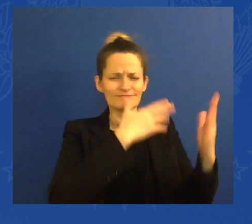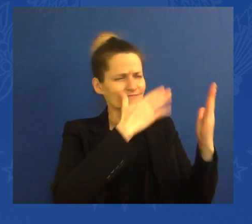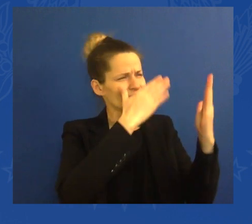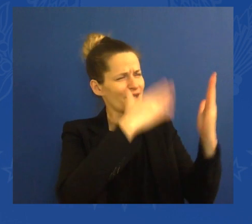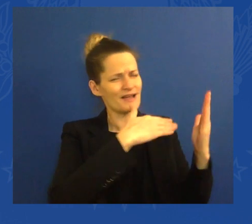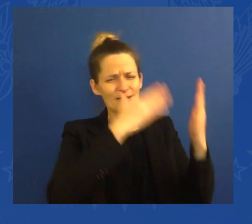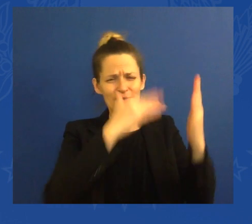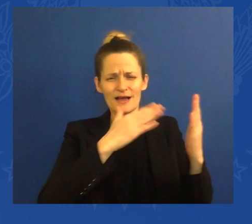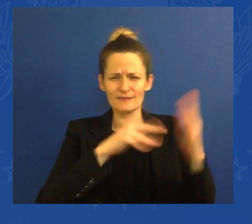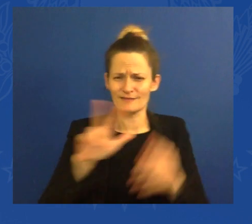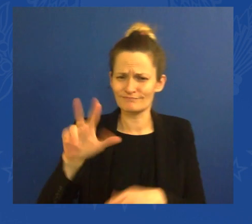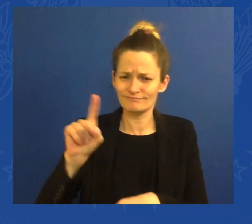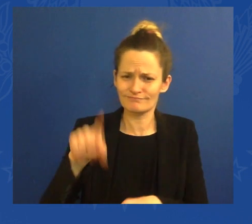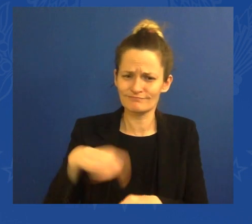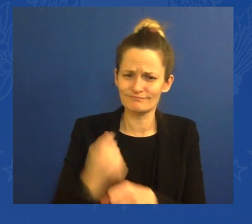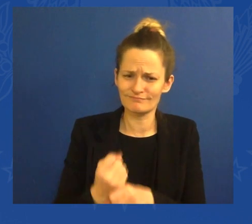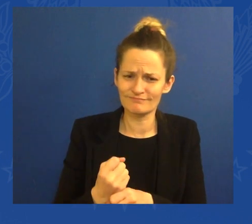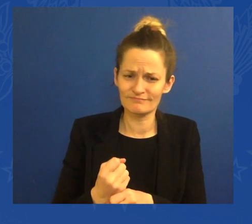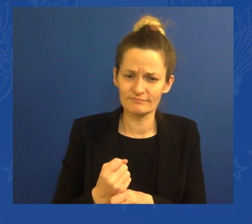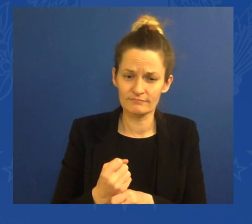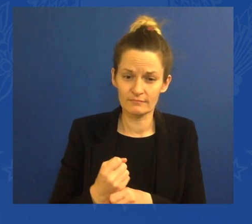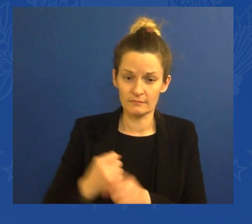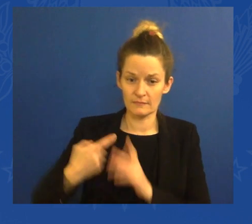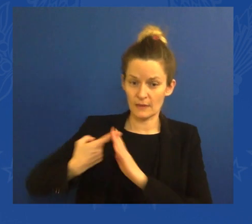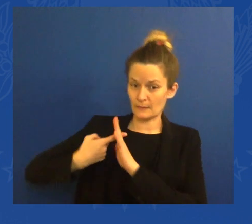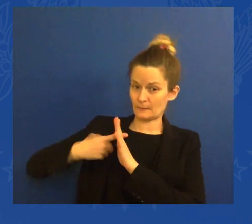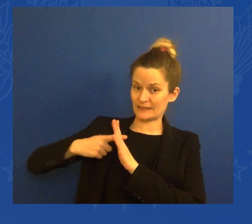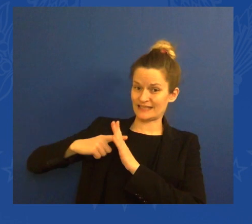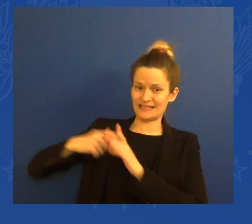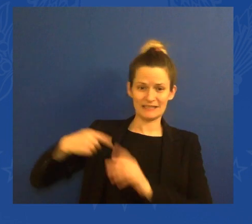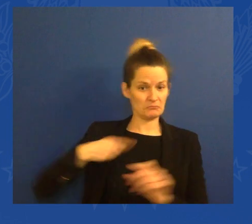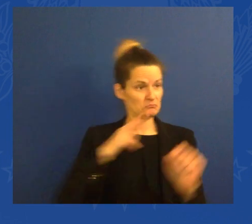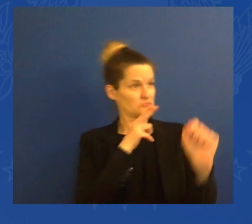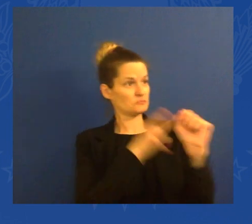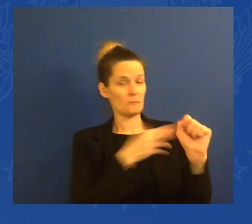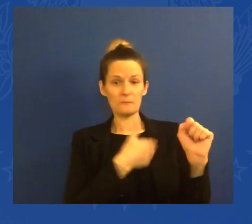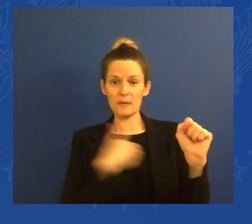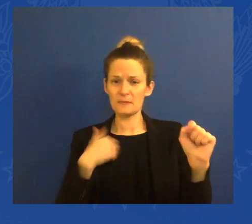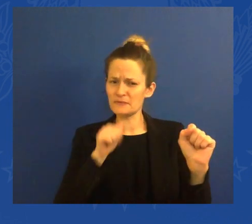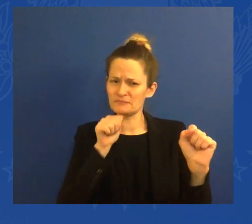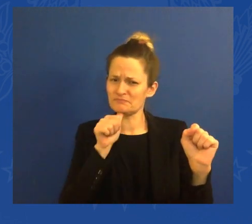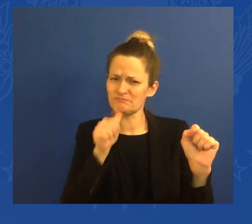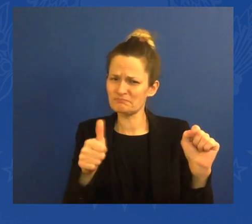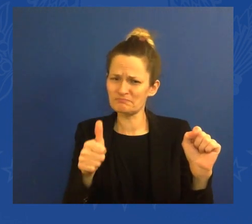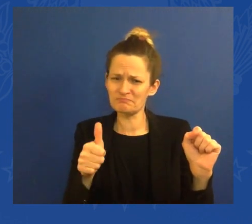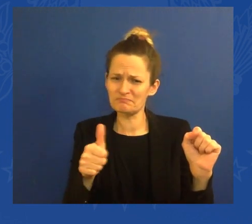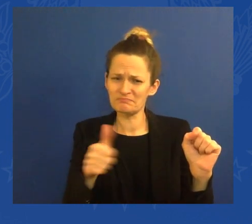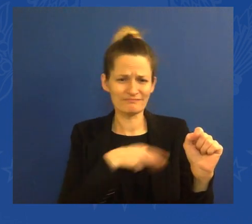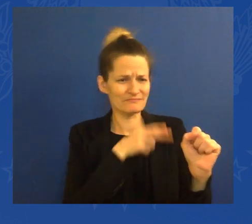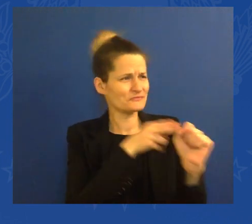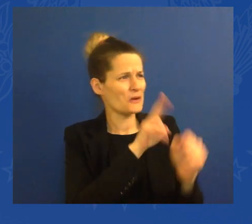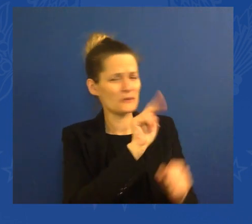I became a member of the IUPAT when our shop was organized in the early 1990s.